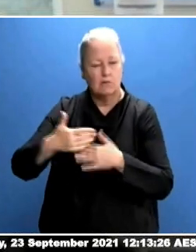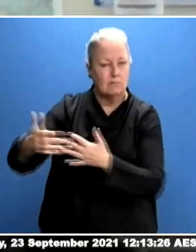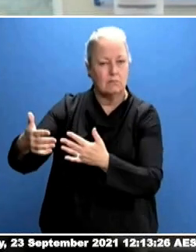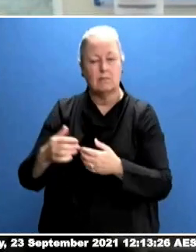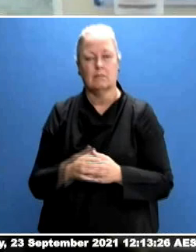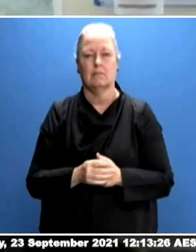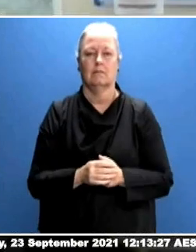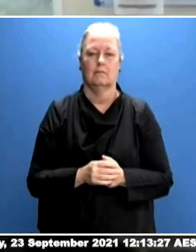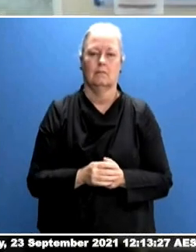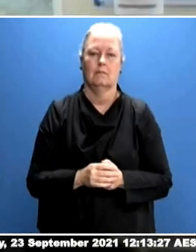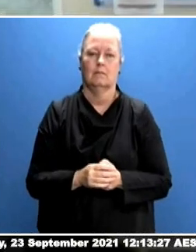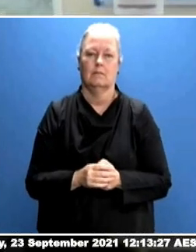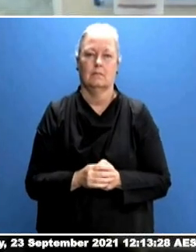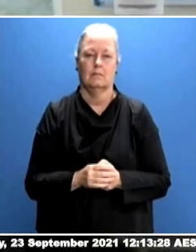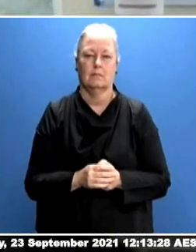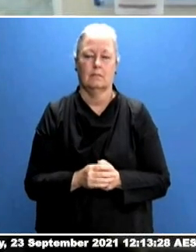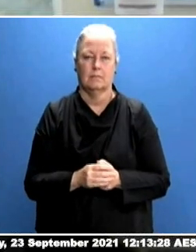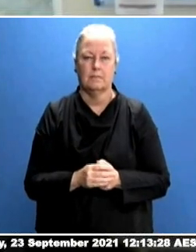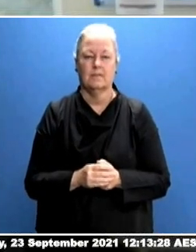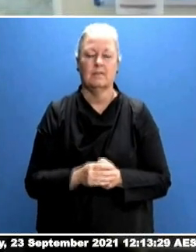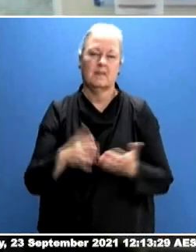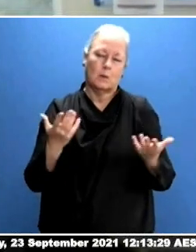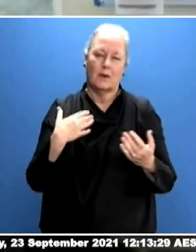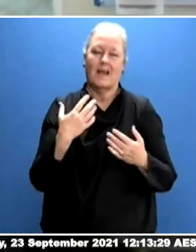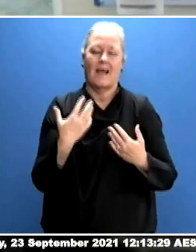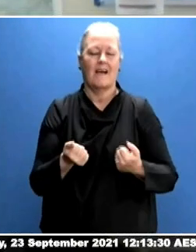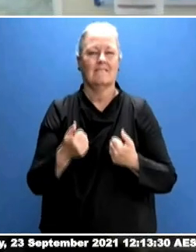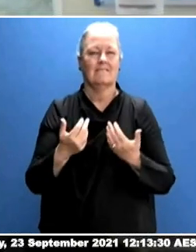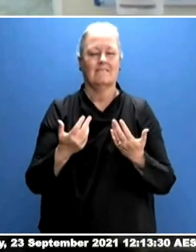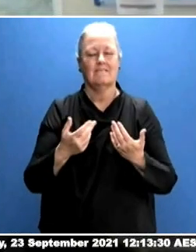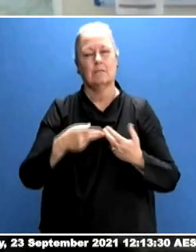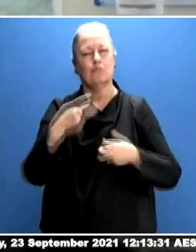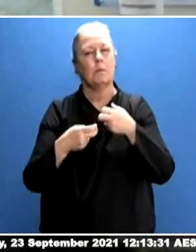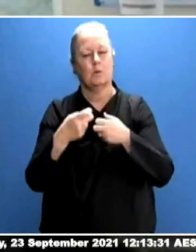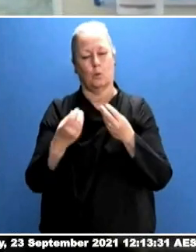is having the resources to contribute to that because generally